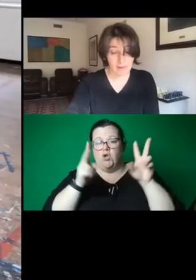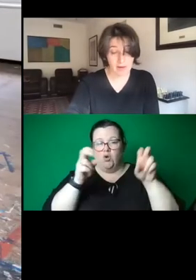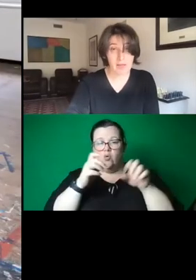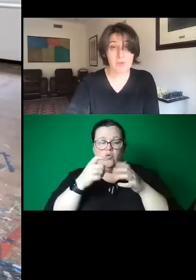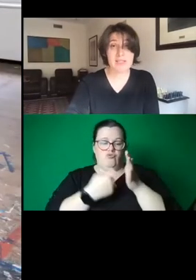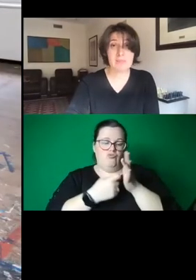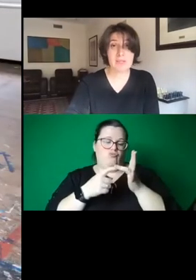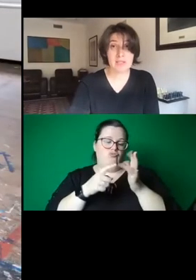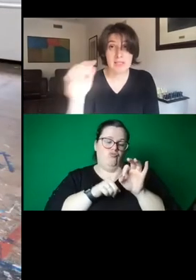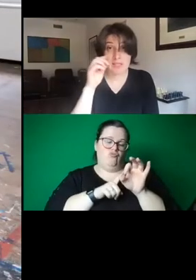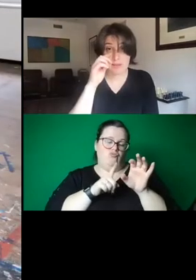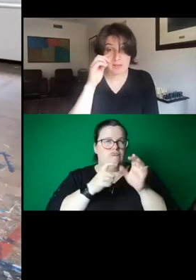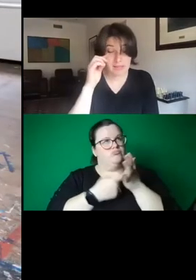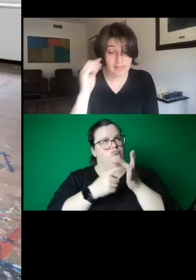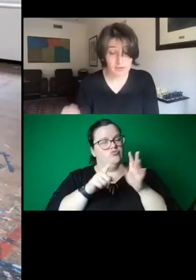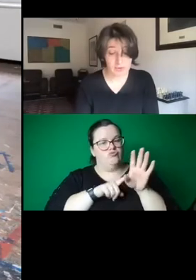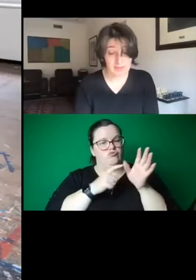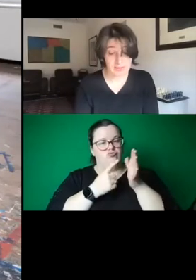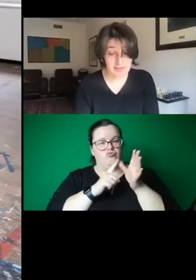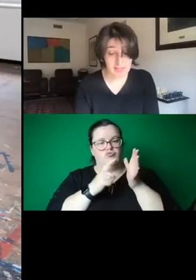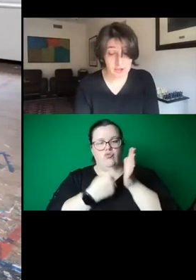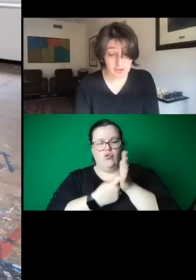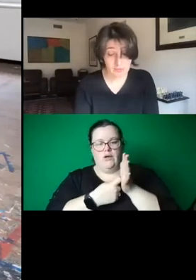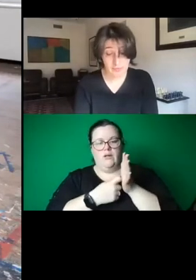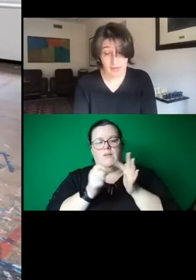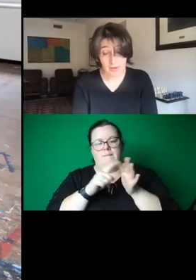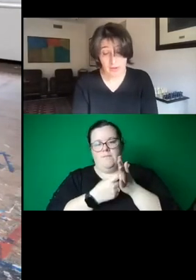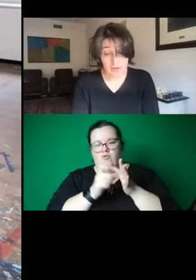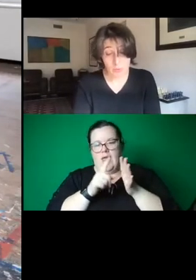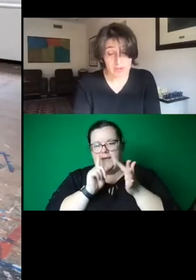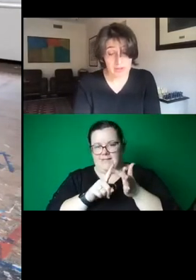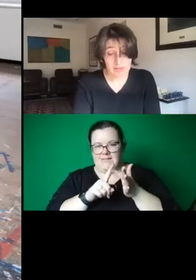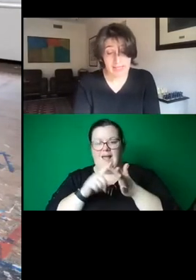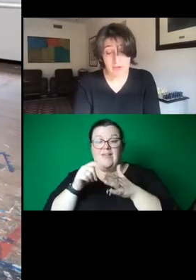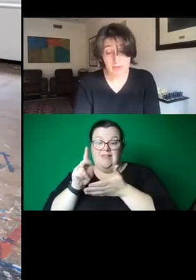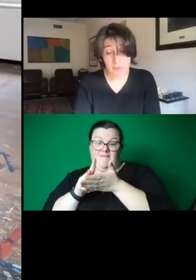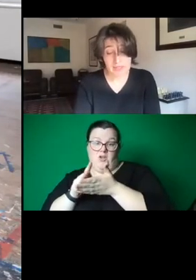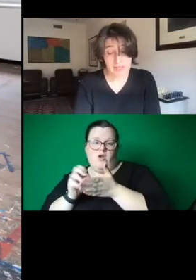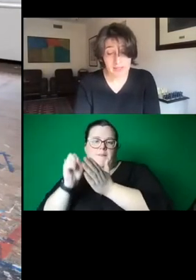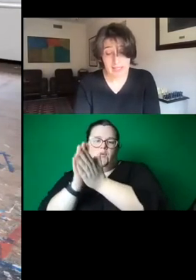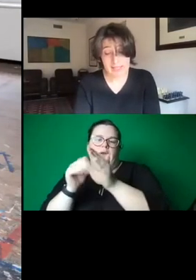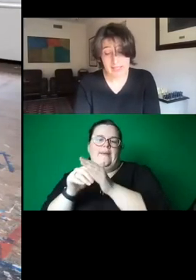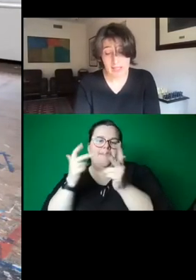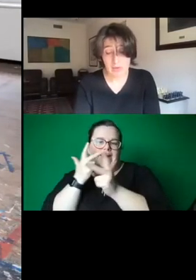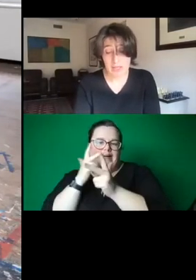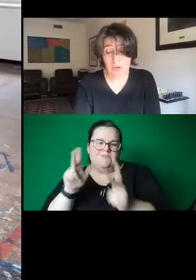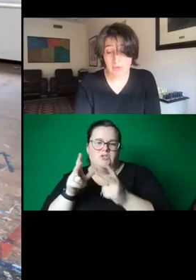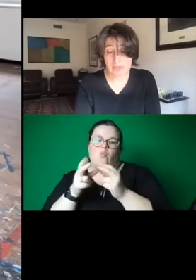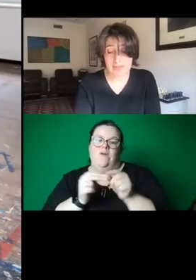it was exhibited here next to this installation and towards the end of 2018 i acquired operators